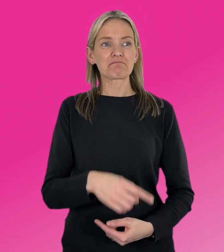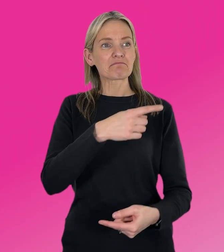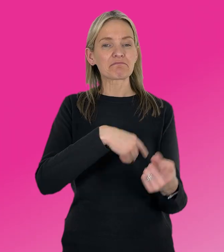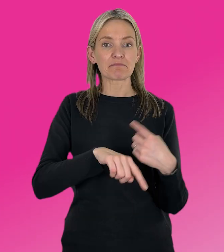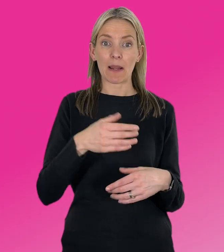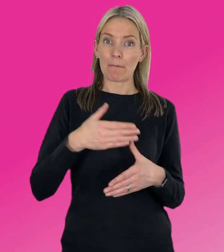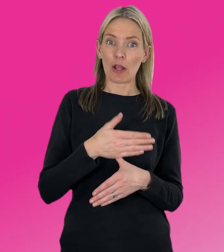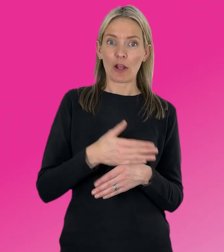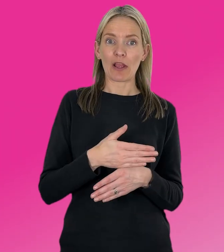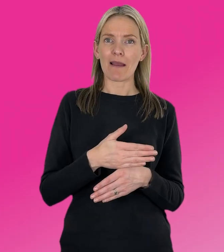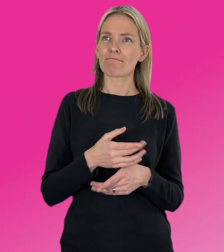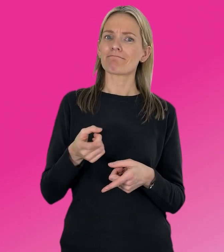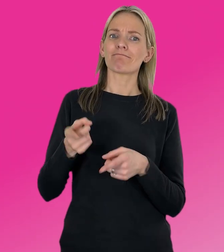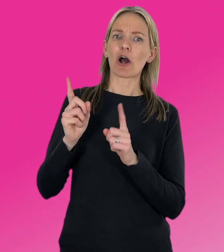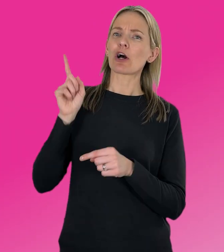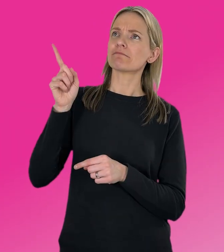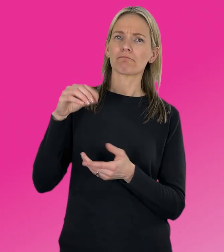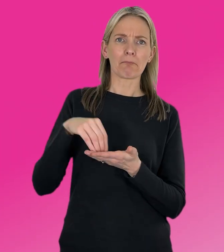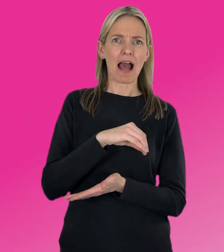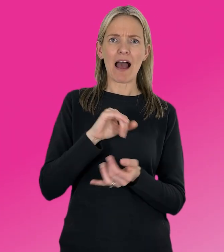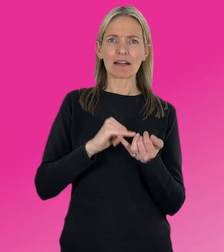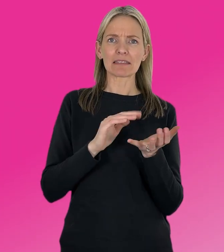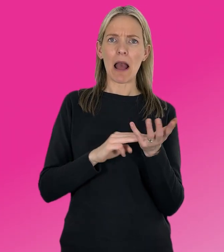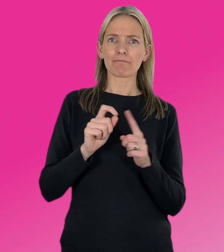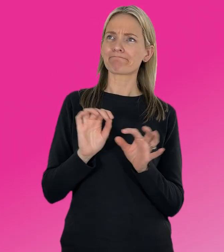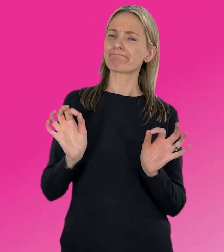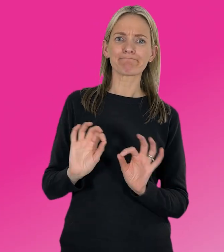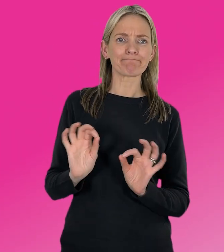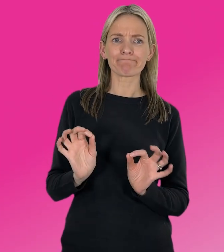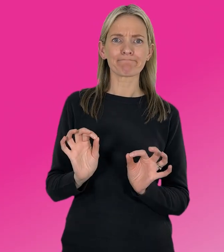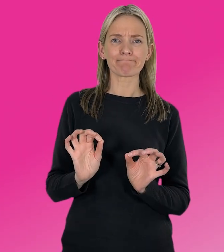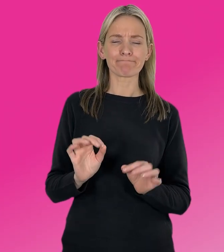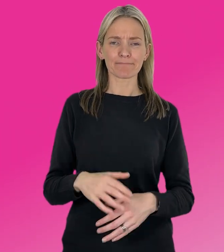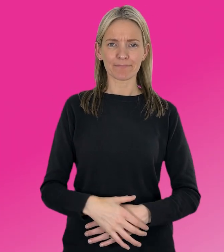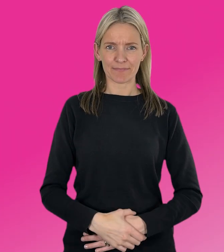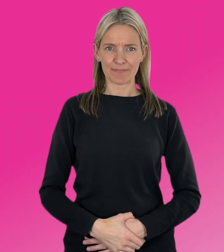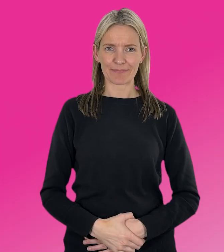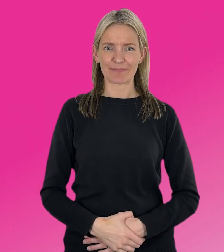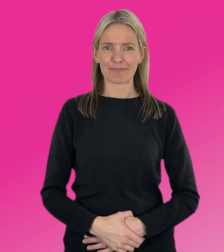• Are employed but their employer cannot pay them Statutory Maternity Pay.